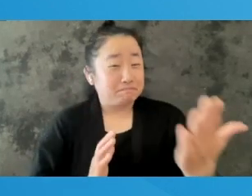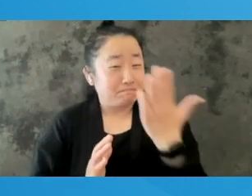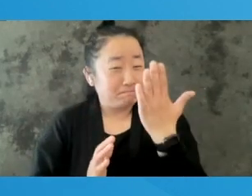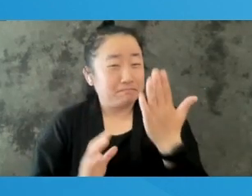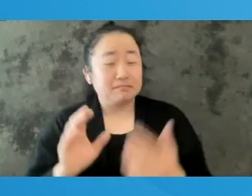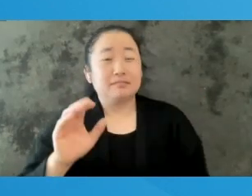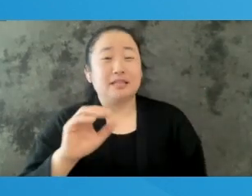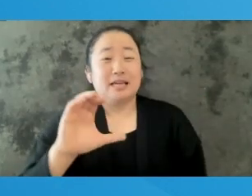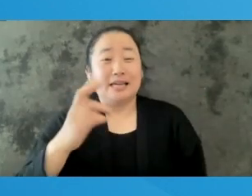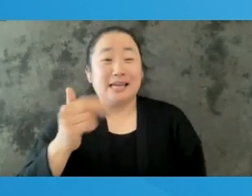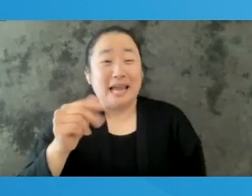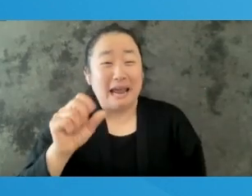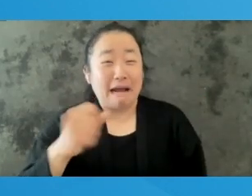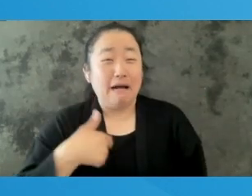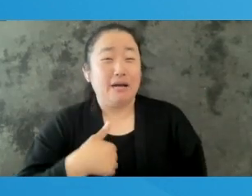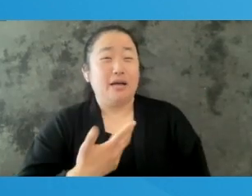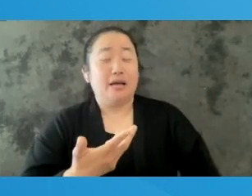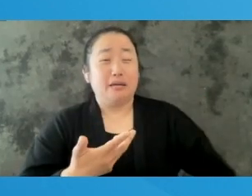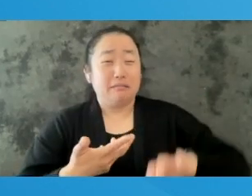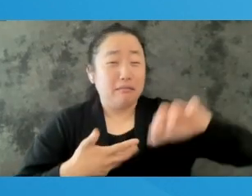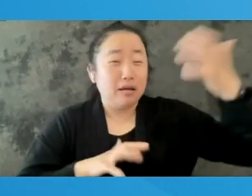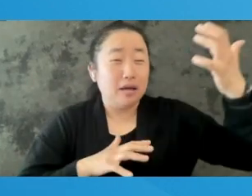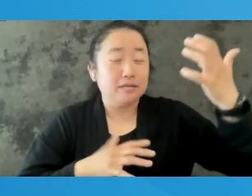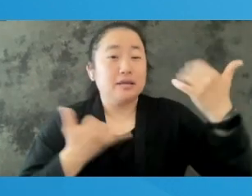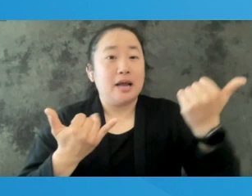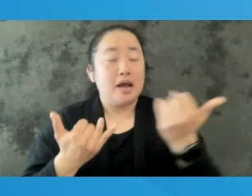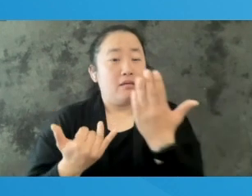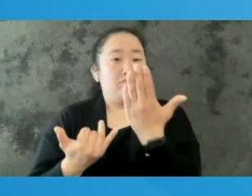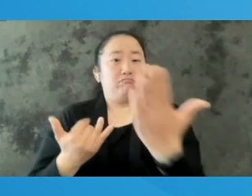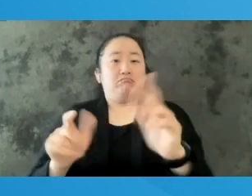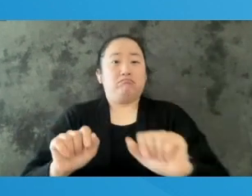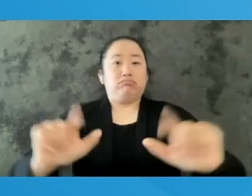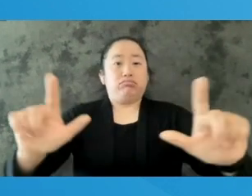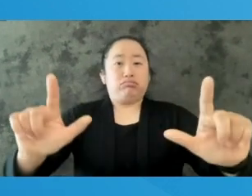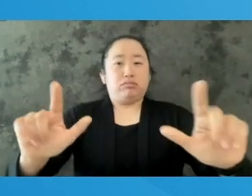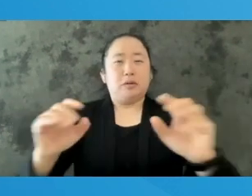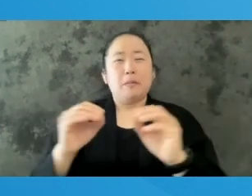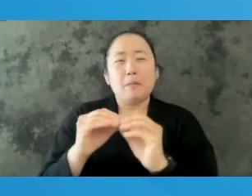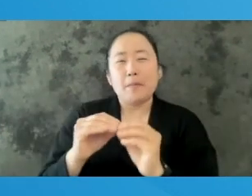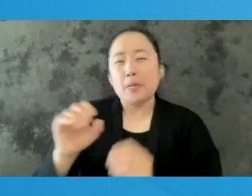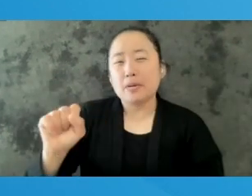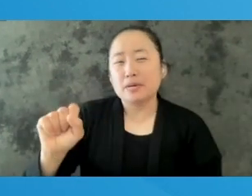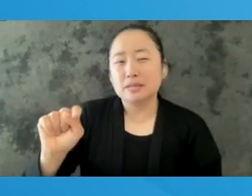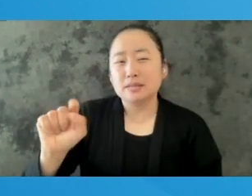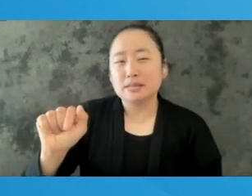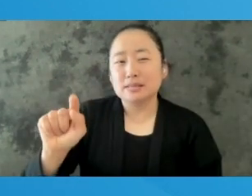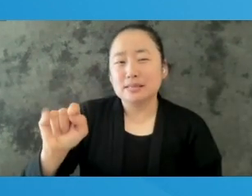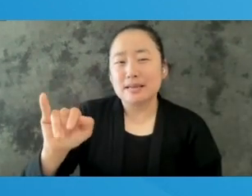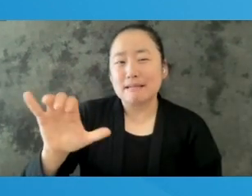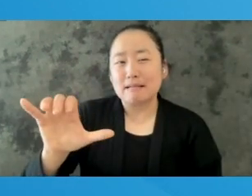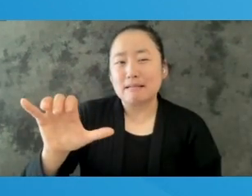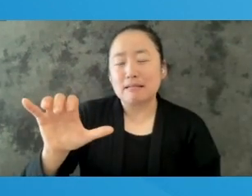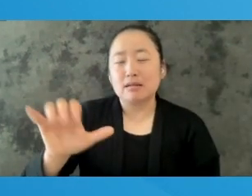But as we moved out perhaps a bit more static. Pathways.